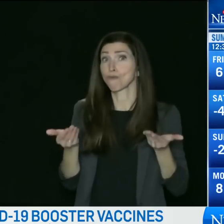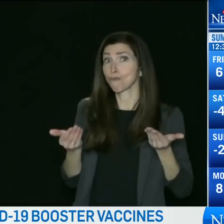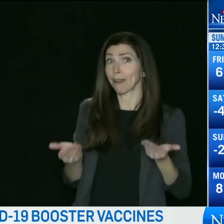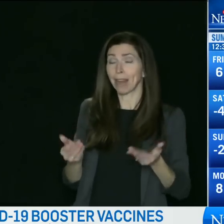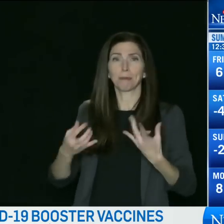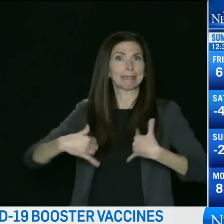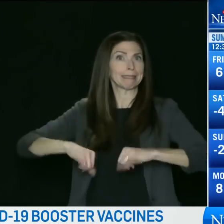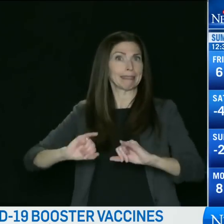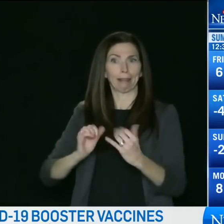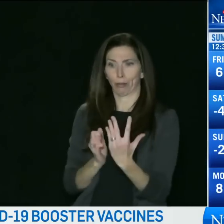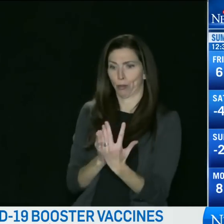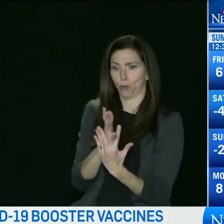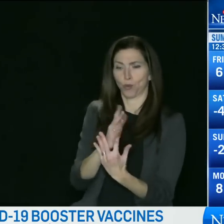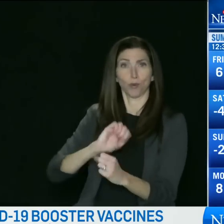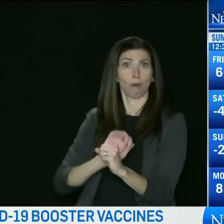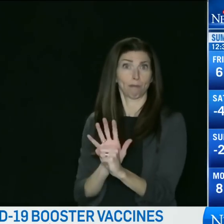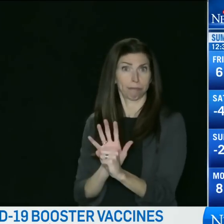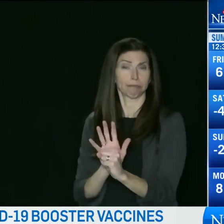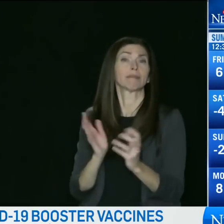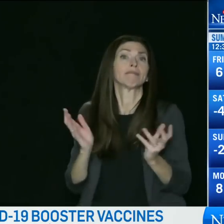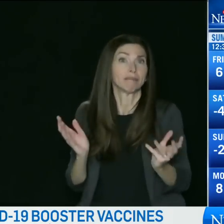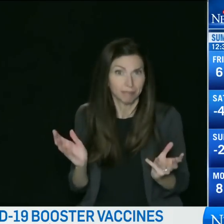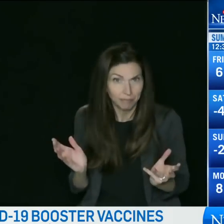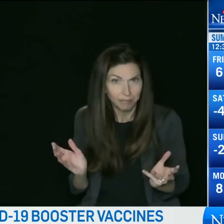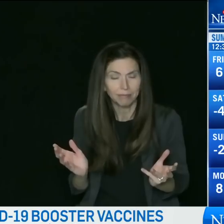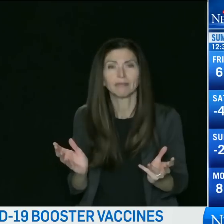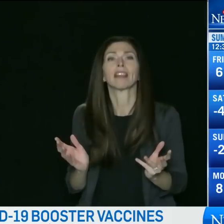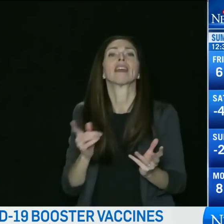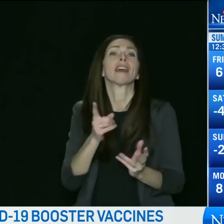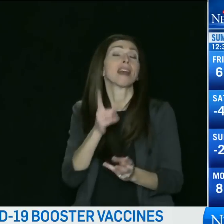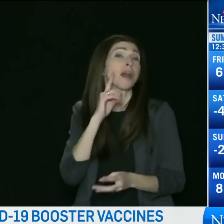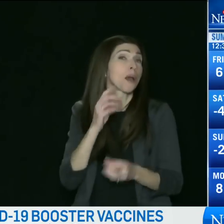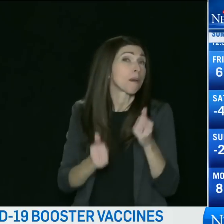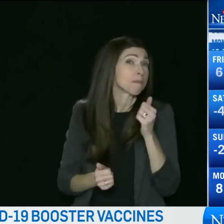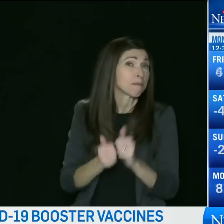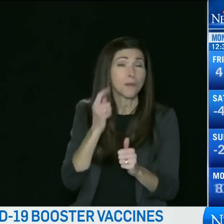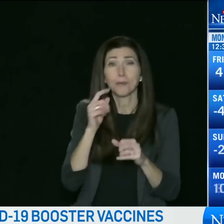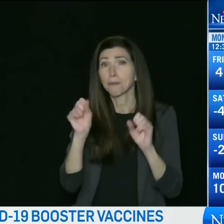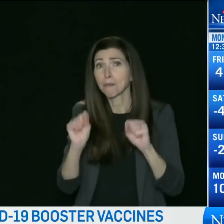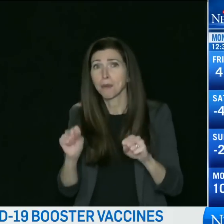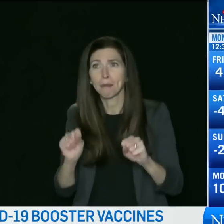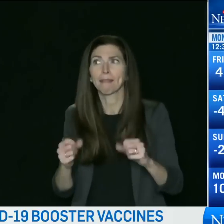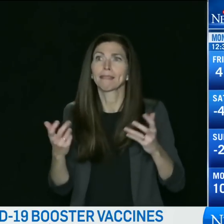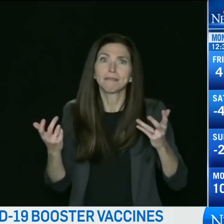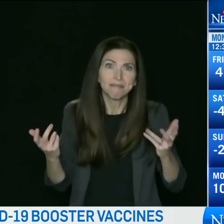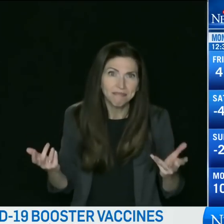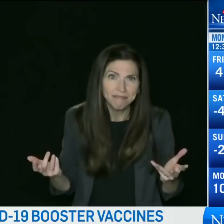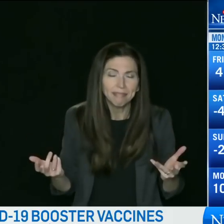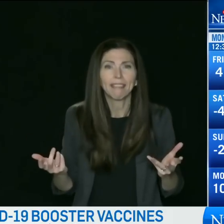THE CLINICAL TRIALS WERE DONE